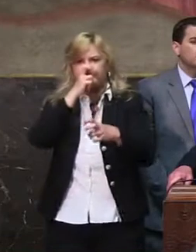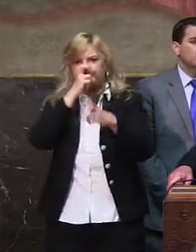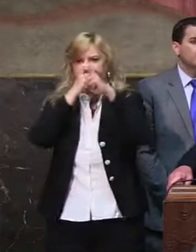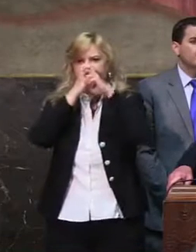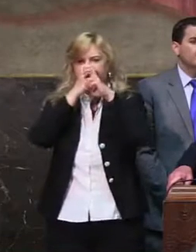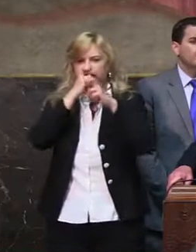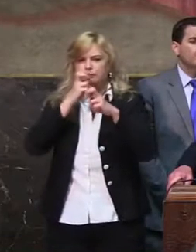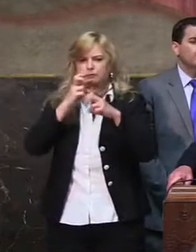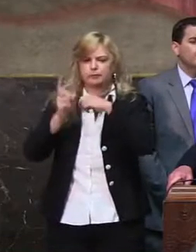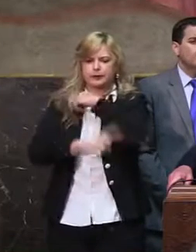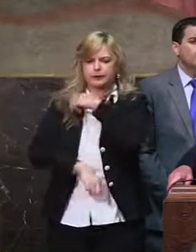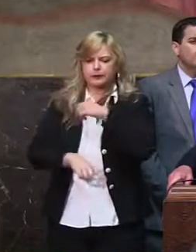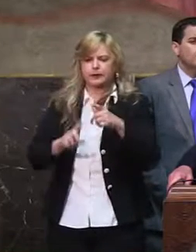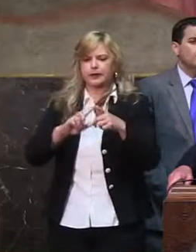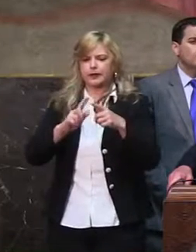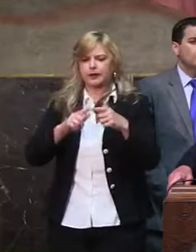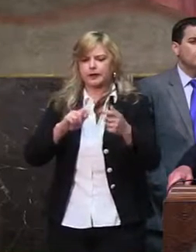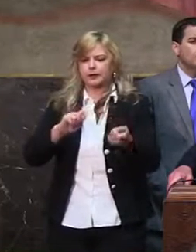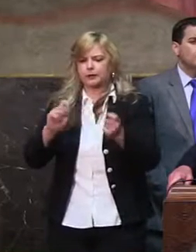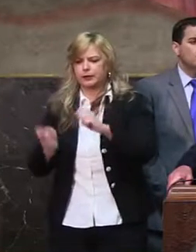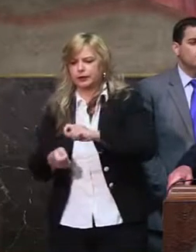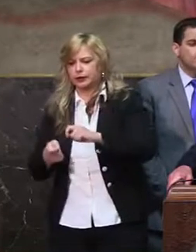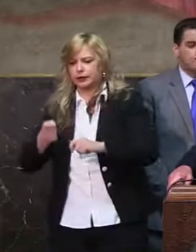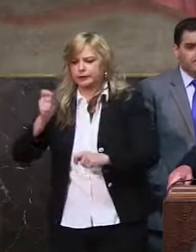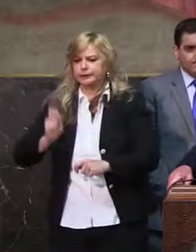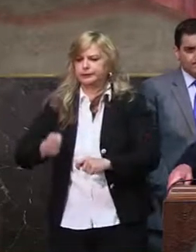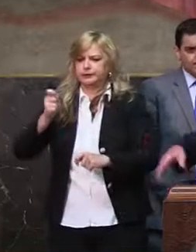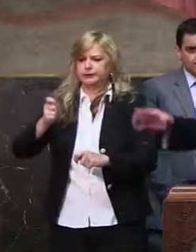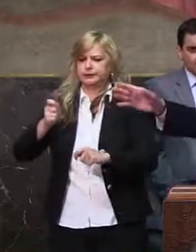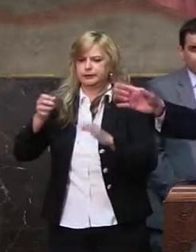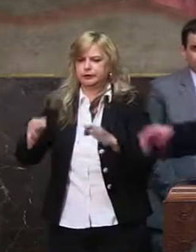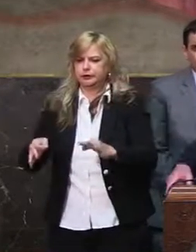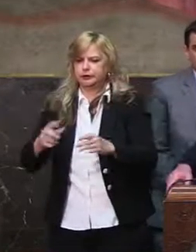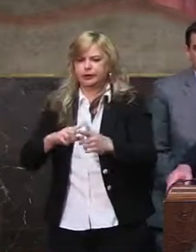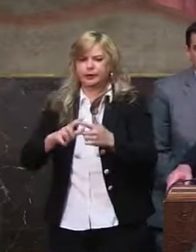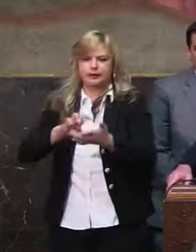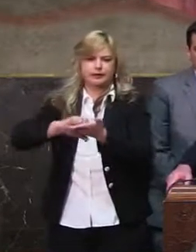of truth intense thinking we take away a good time then we tell the secretary of